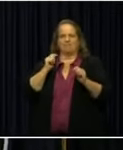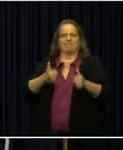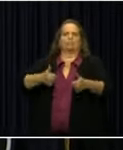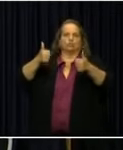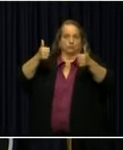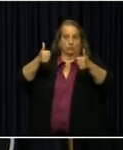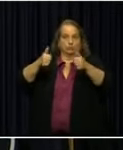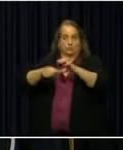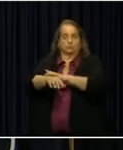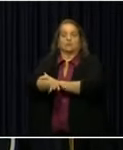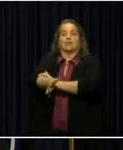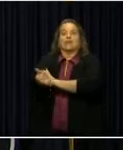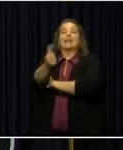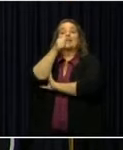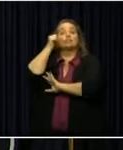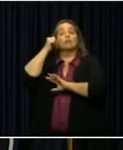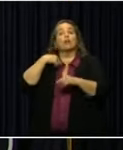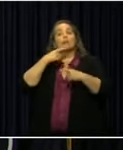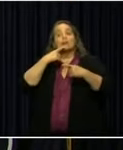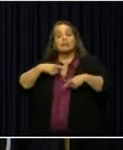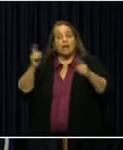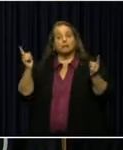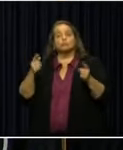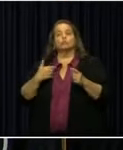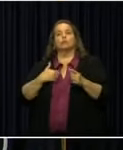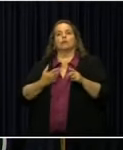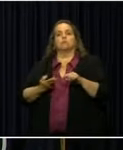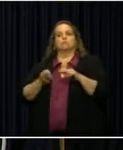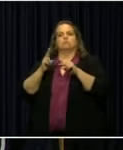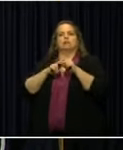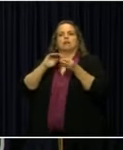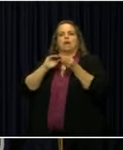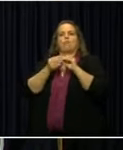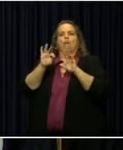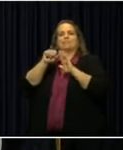THIS IS ALL PUBLIC HEALTH OFFICIALS ON THE FEDERAL AND ON